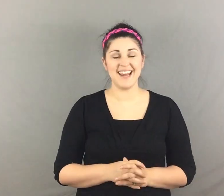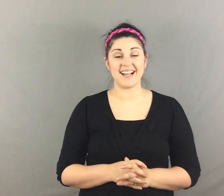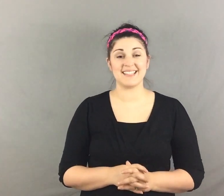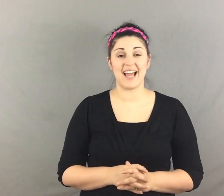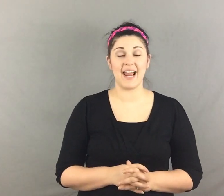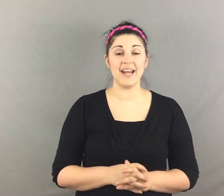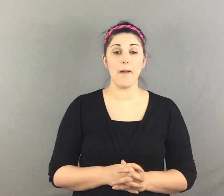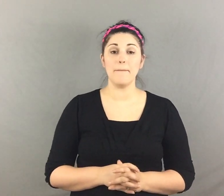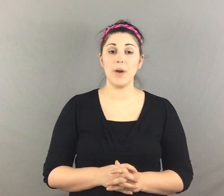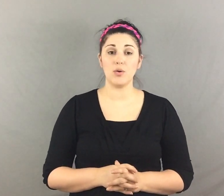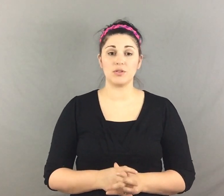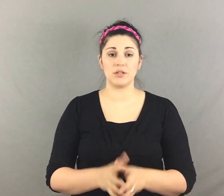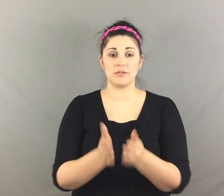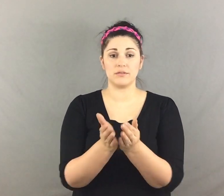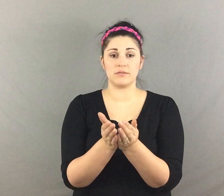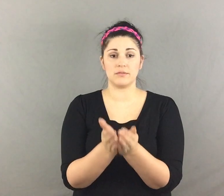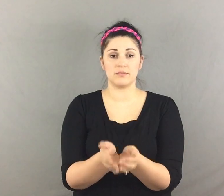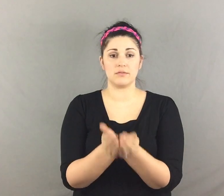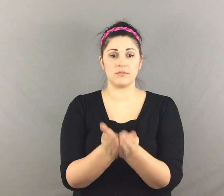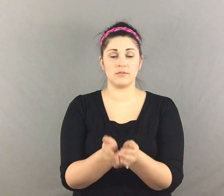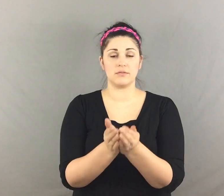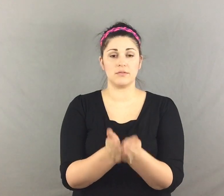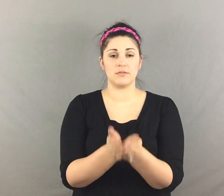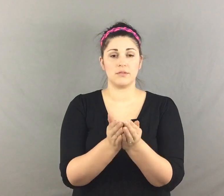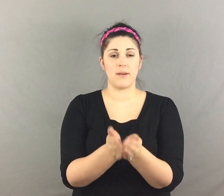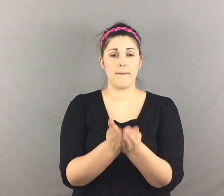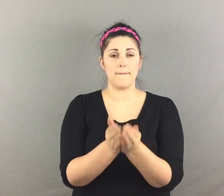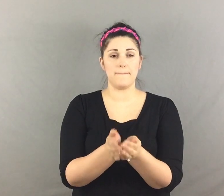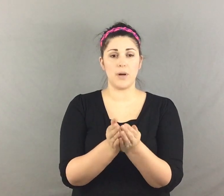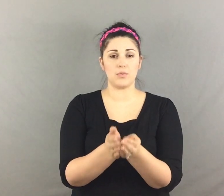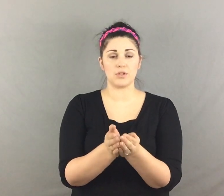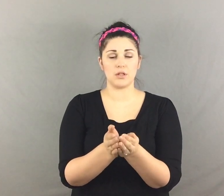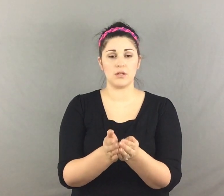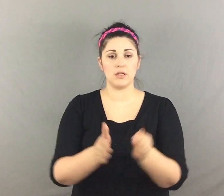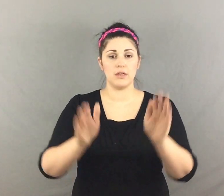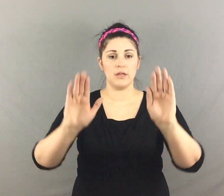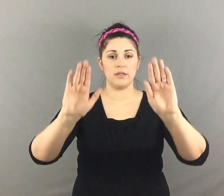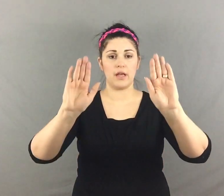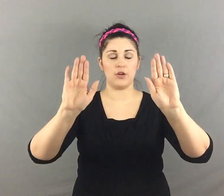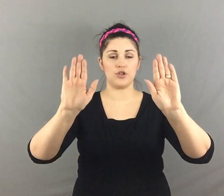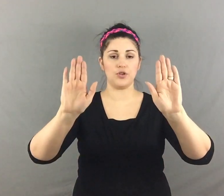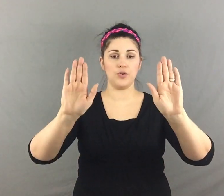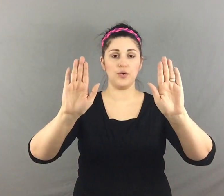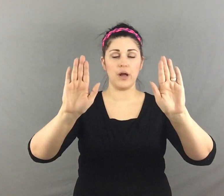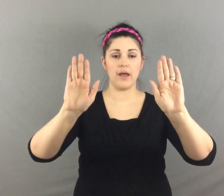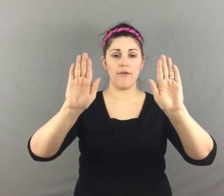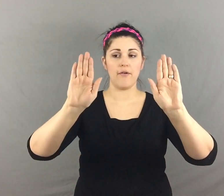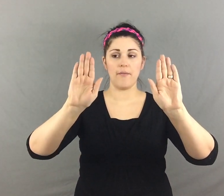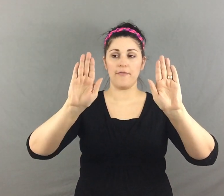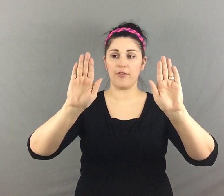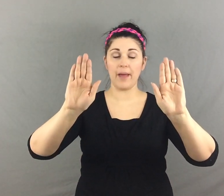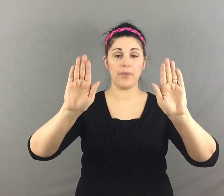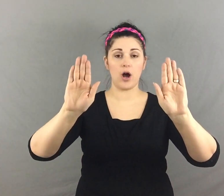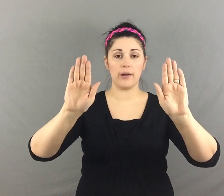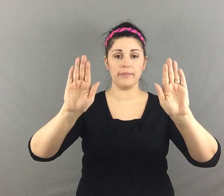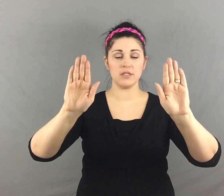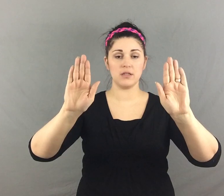The next sign. Boat Boat. Take your two flat palms,